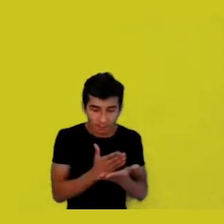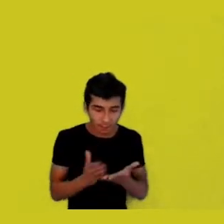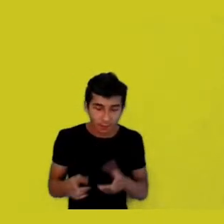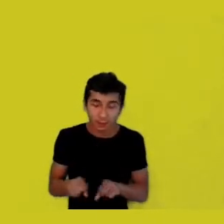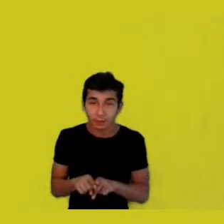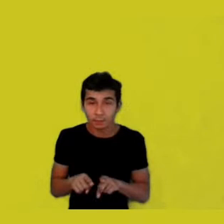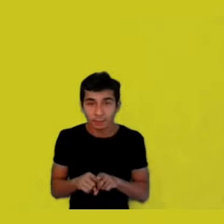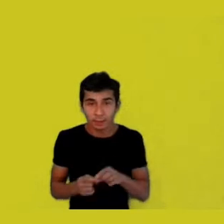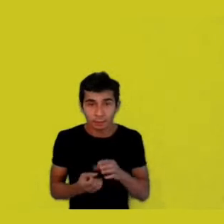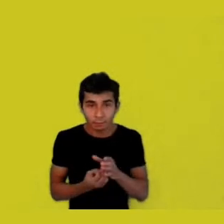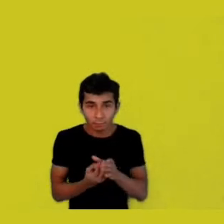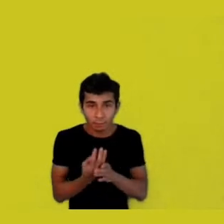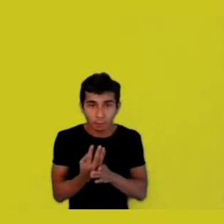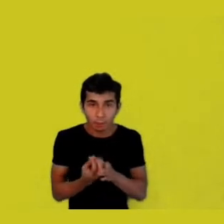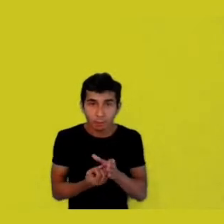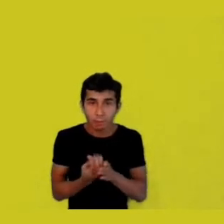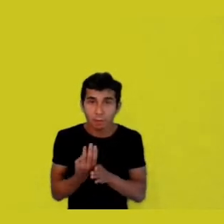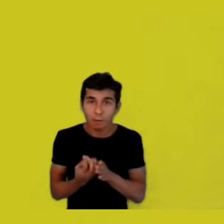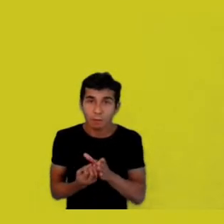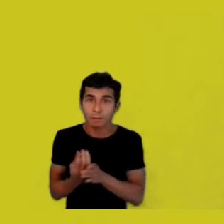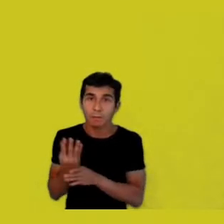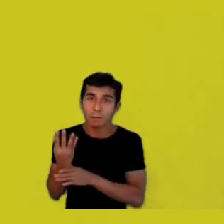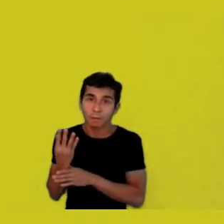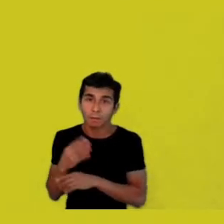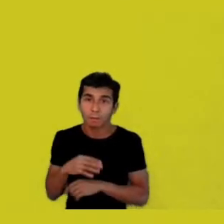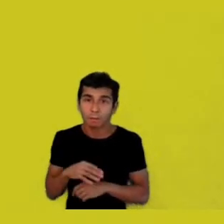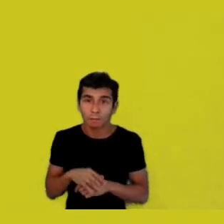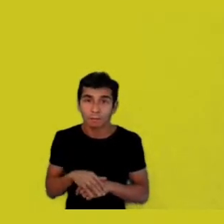and this Earth that names a planet, -nza,